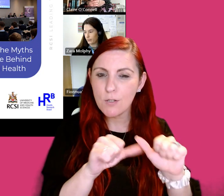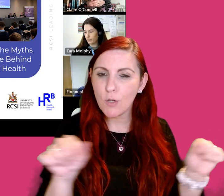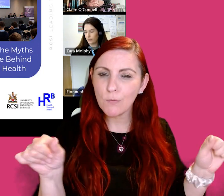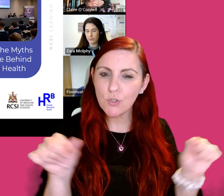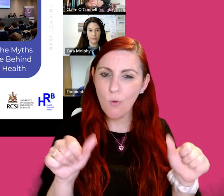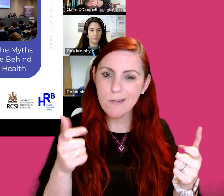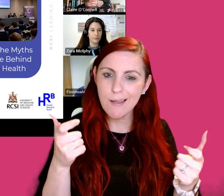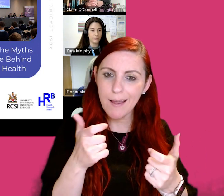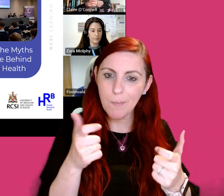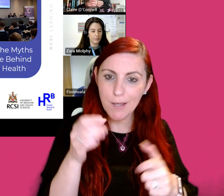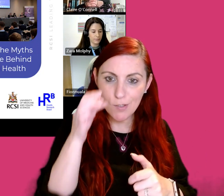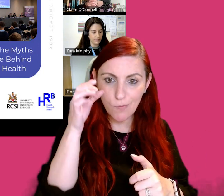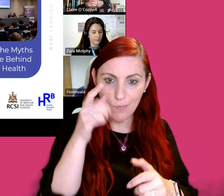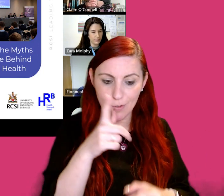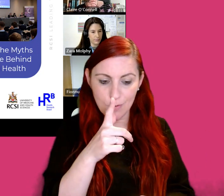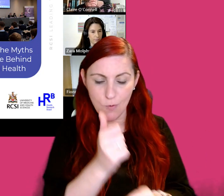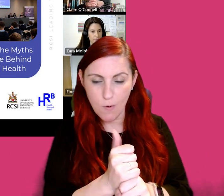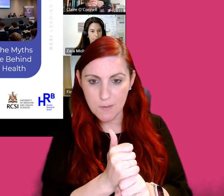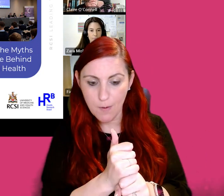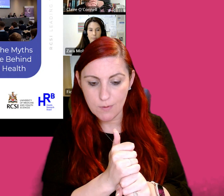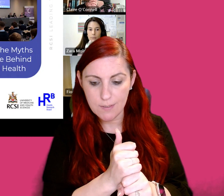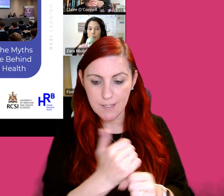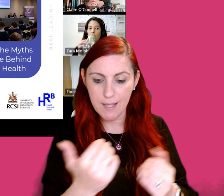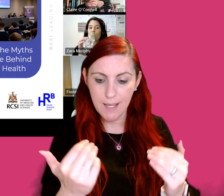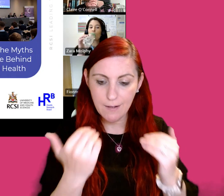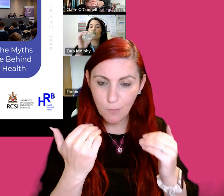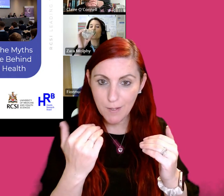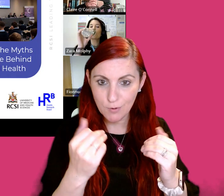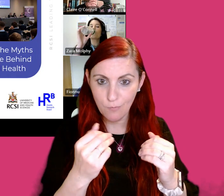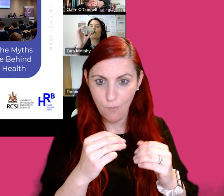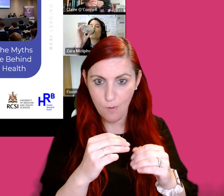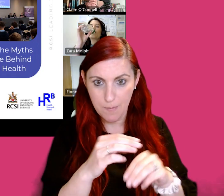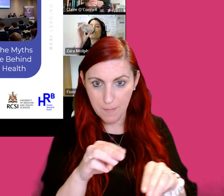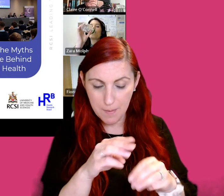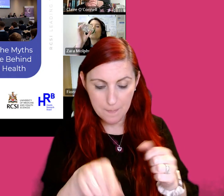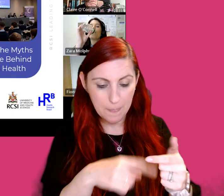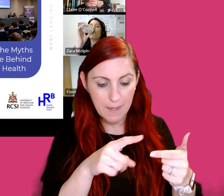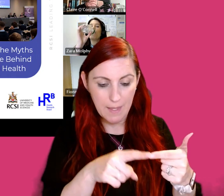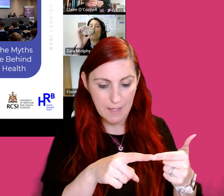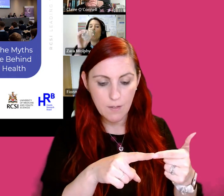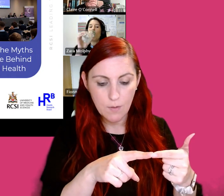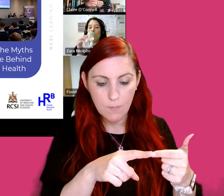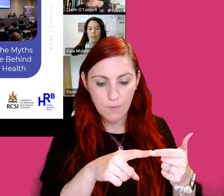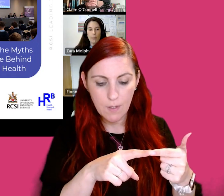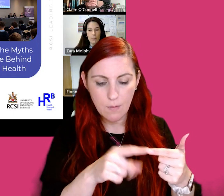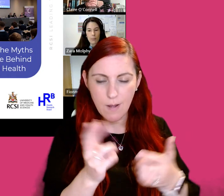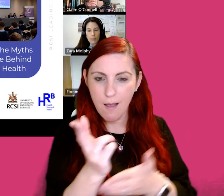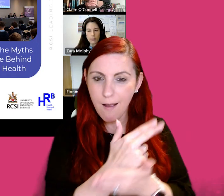highlighted maternal and newborn health issues uh we worked on a art exhibition create the art